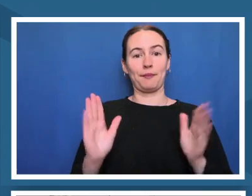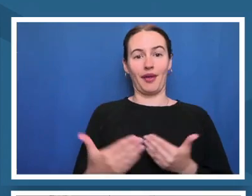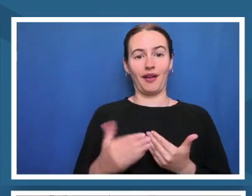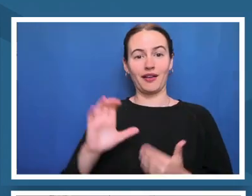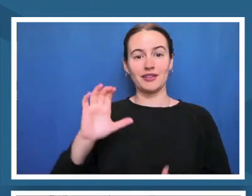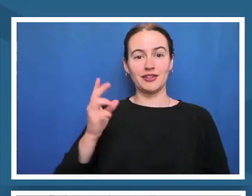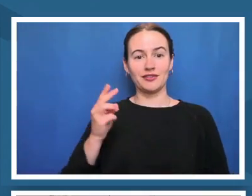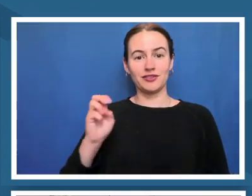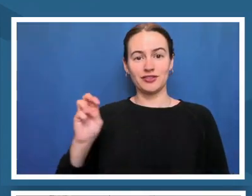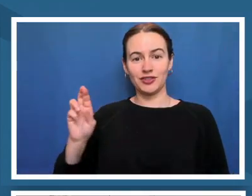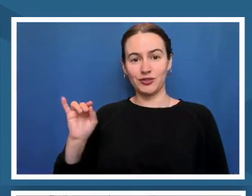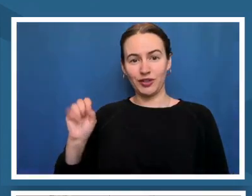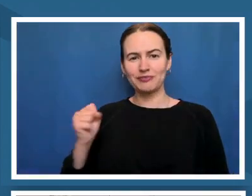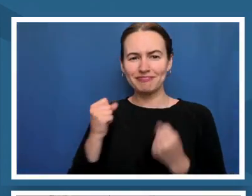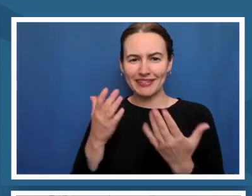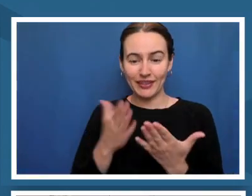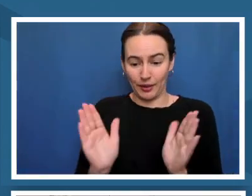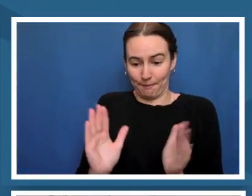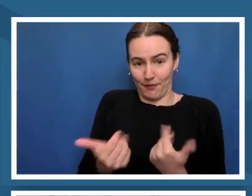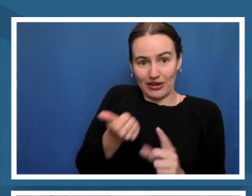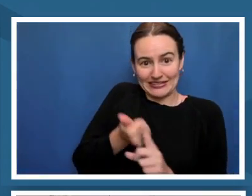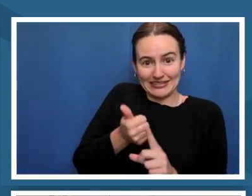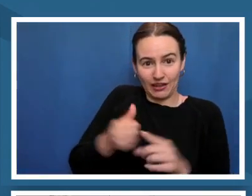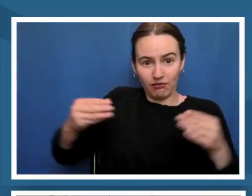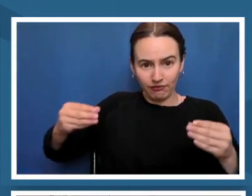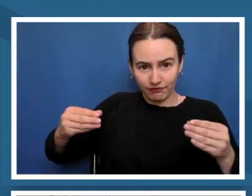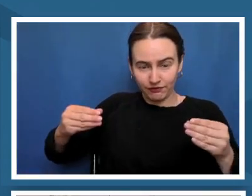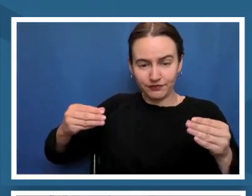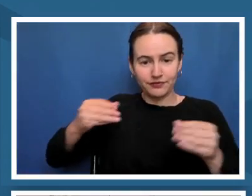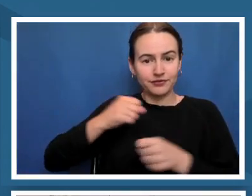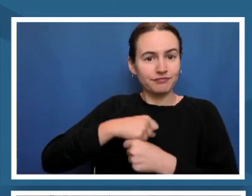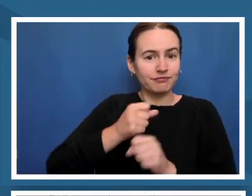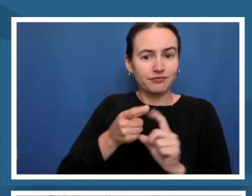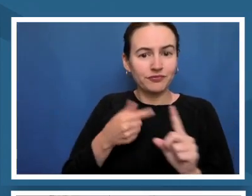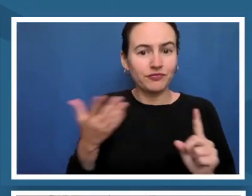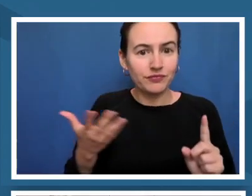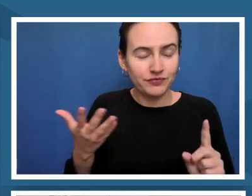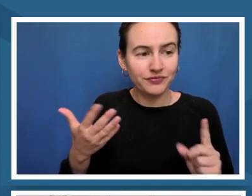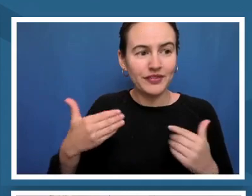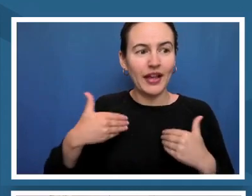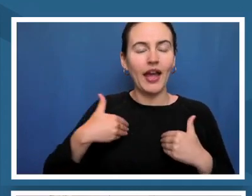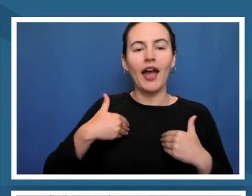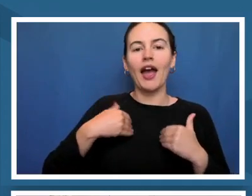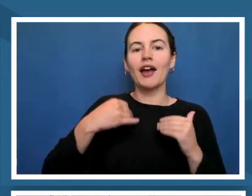have the box with the box is made of you